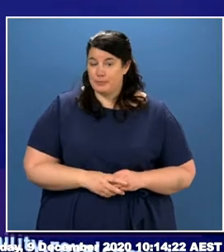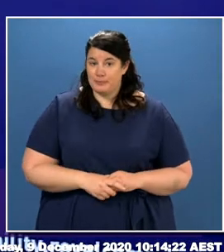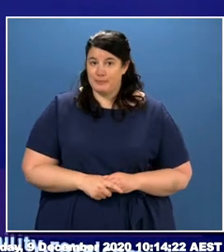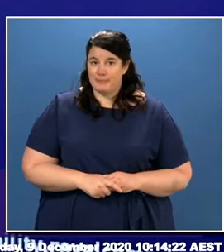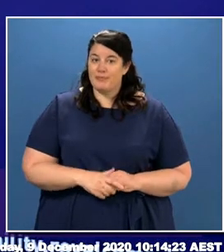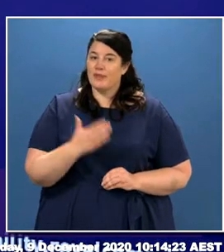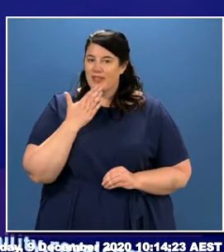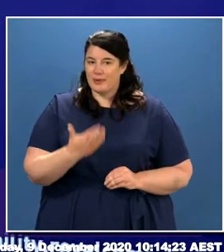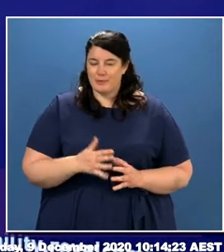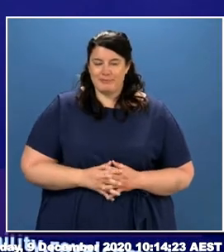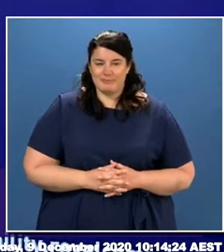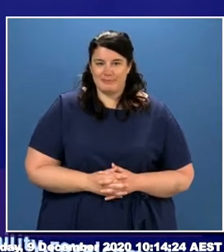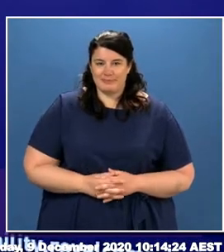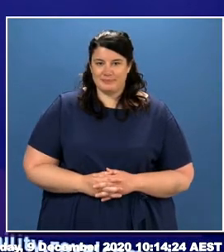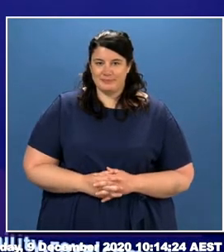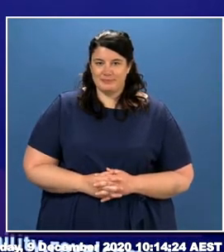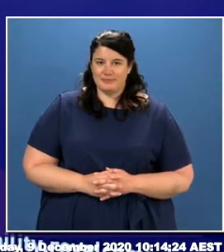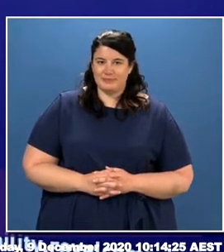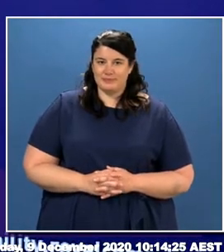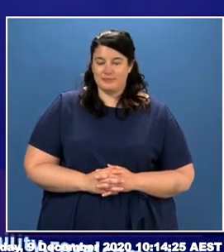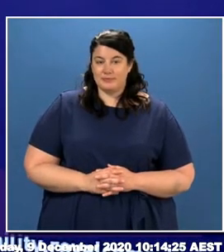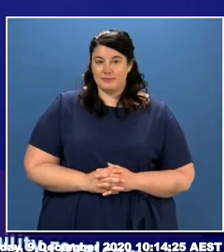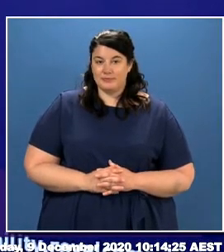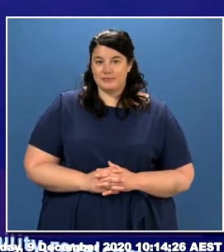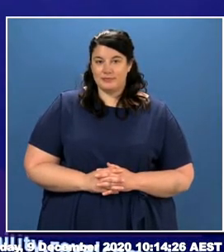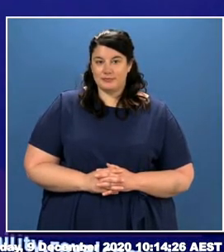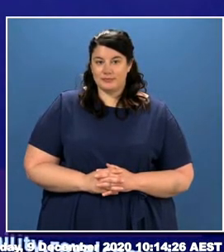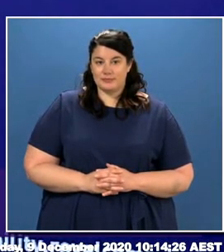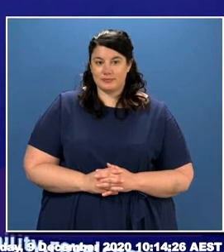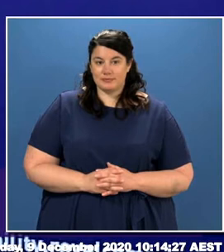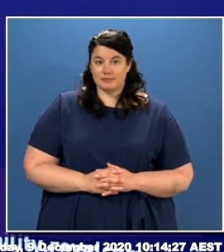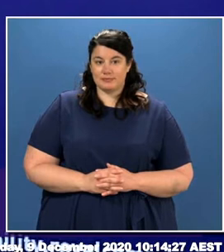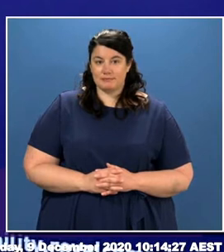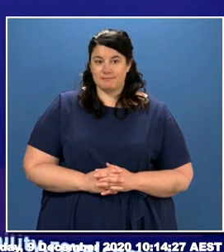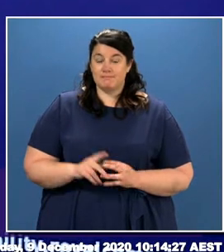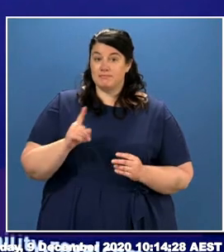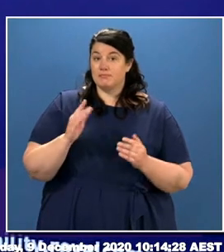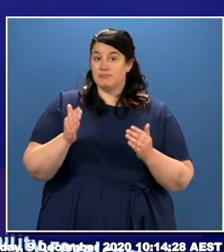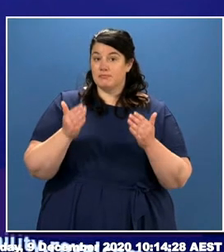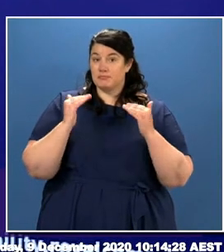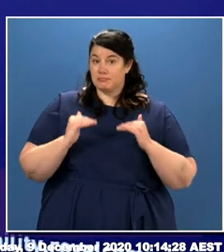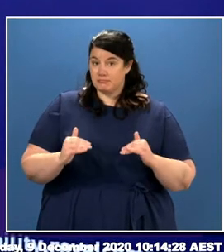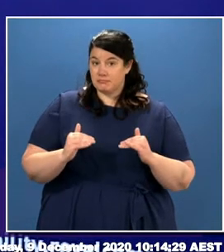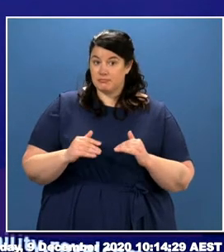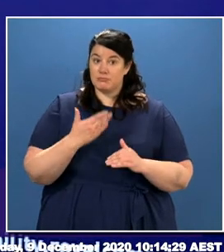Thank you very much. JESS MITCHELL: Thank you. Can we move now to Ms Zerner in Brisbane.